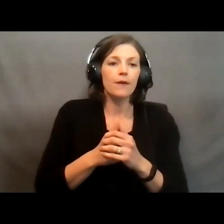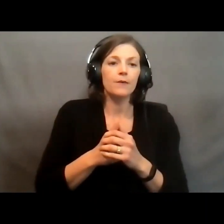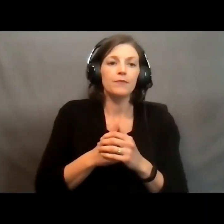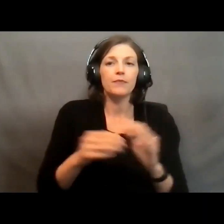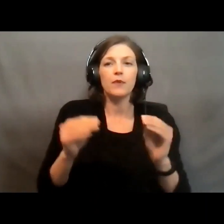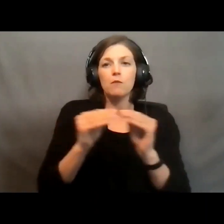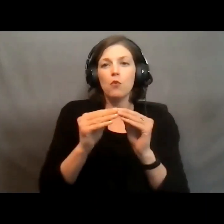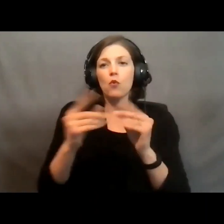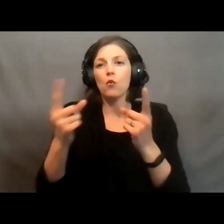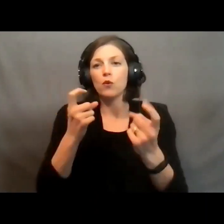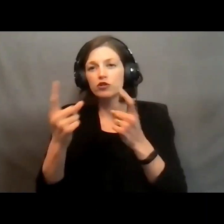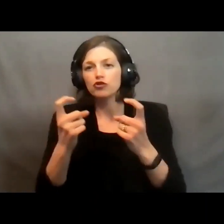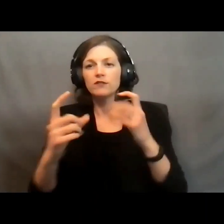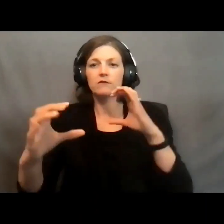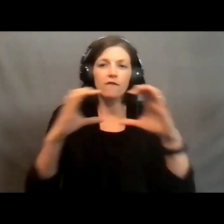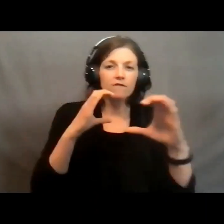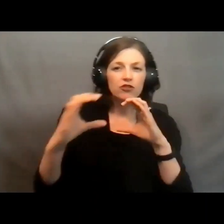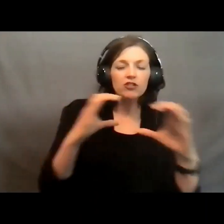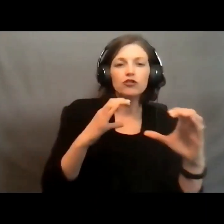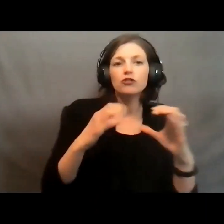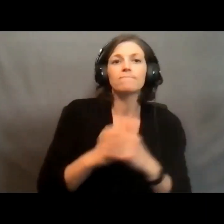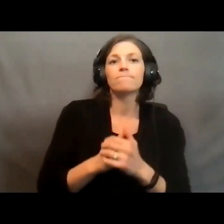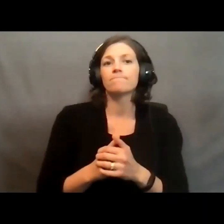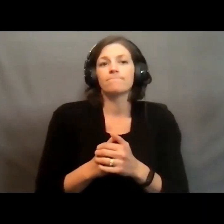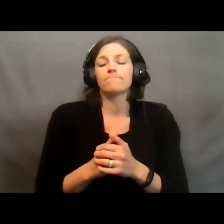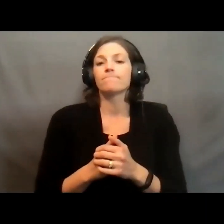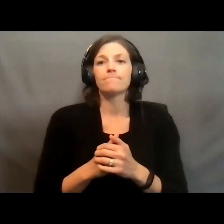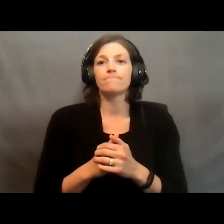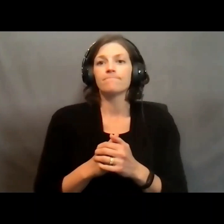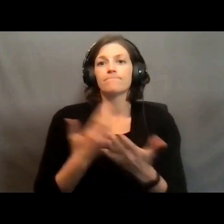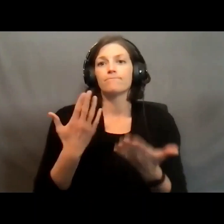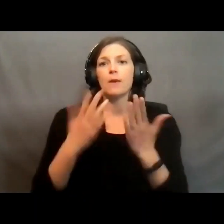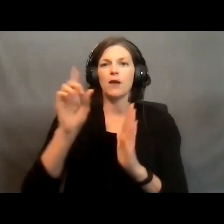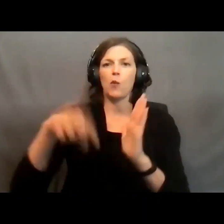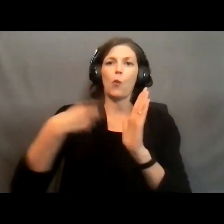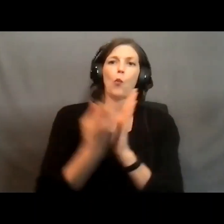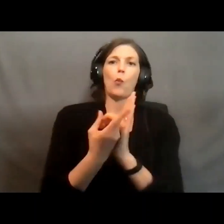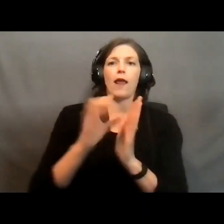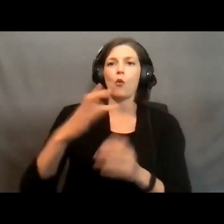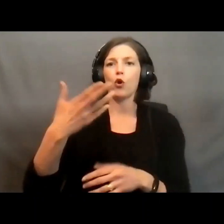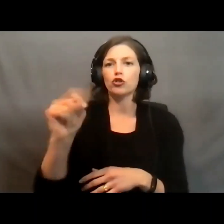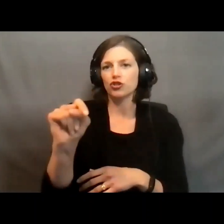conversations and we just set up a one hour 13:36:02 chat after we posted